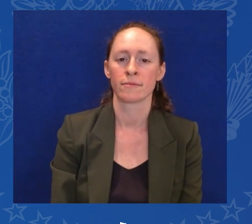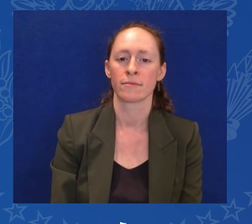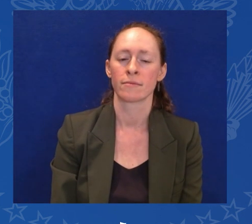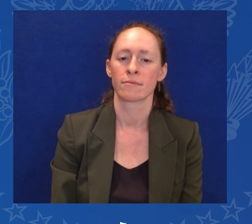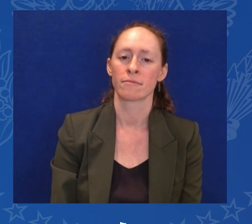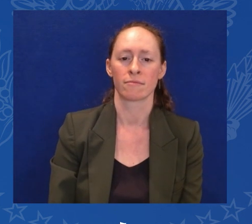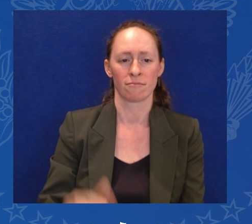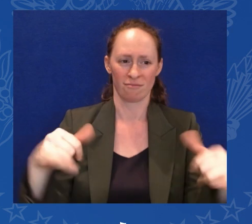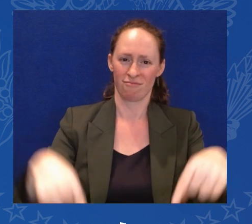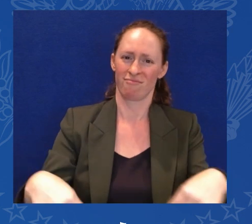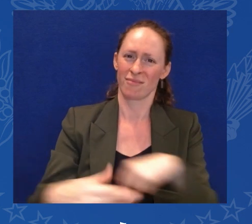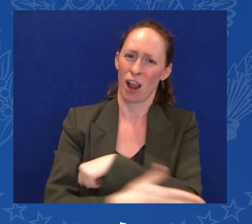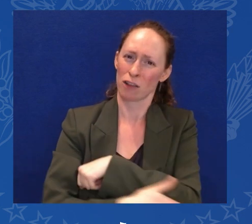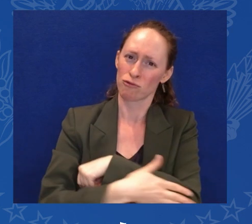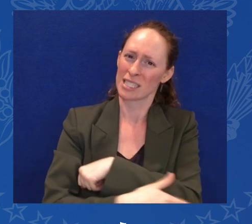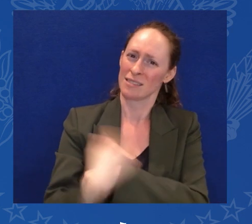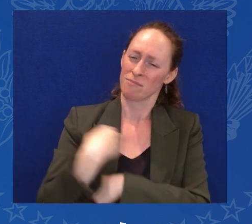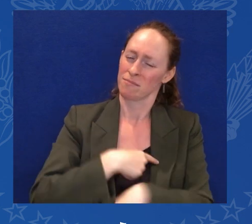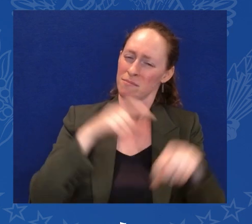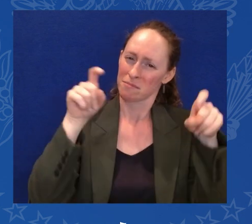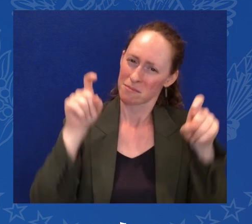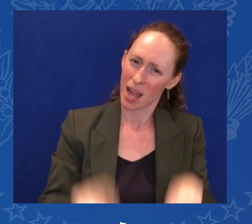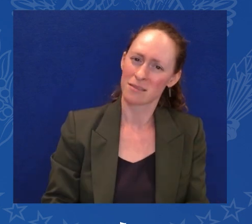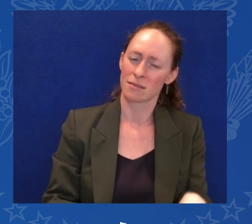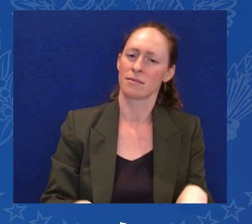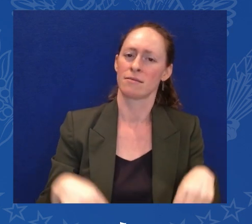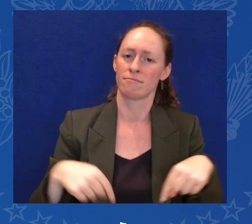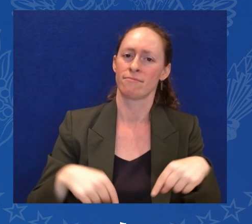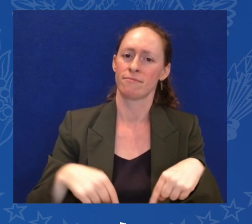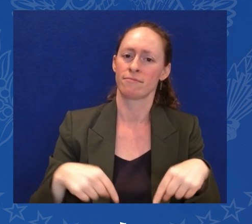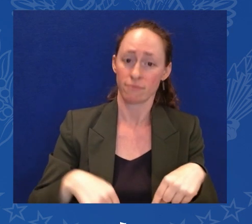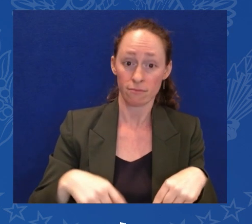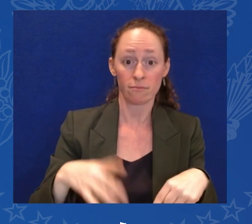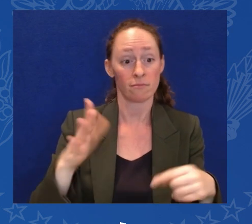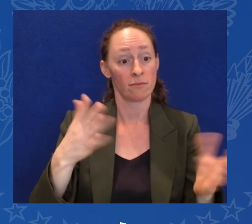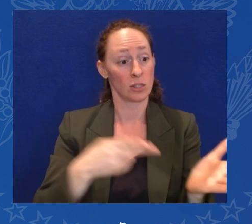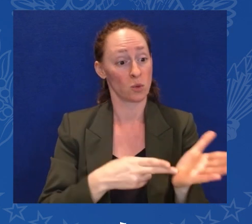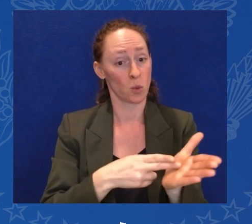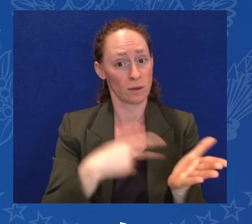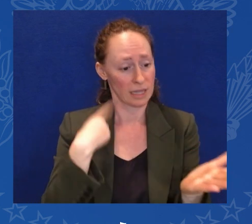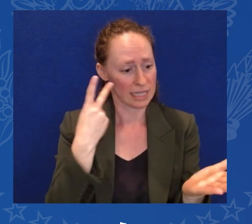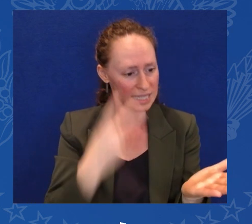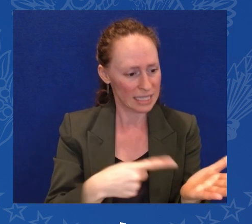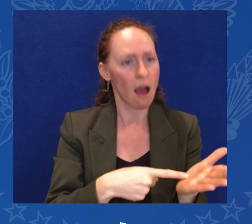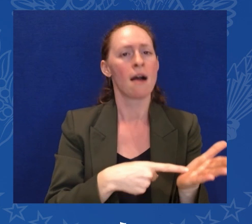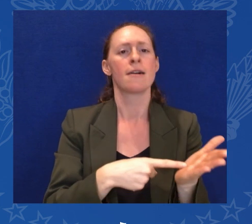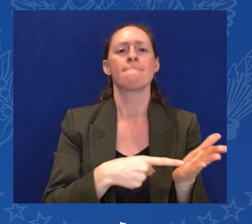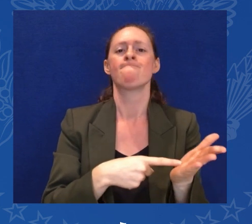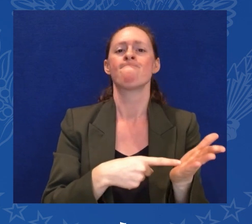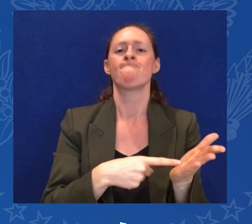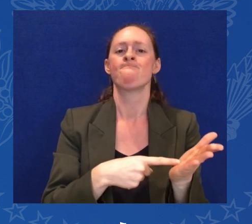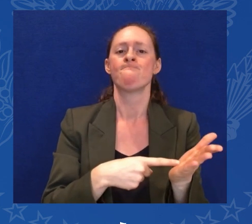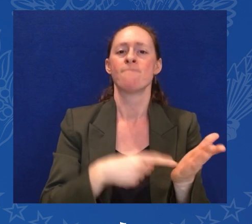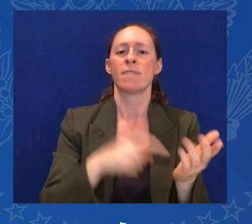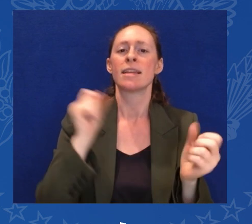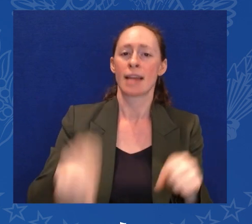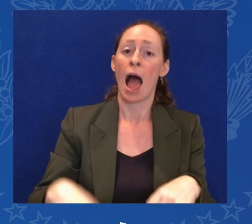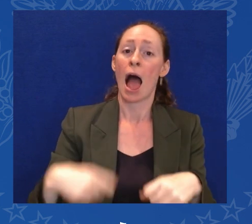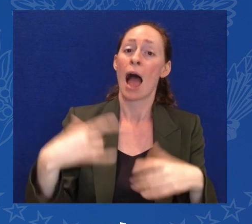For only with truth comes healing, justice, repair, and another step forward toward forming a more perfect union.